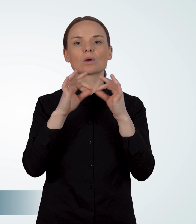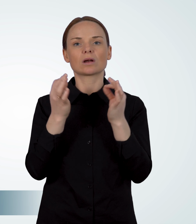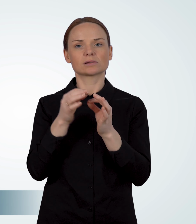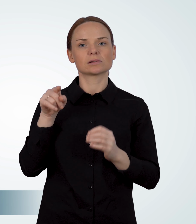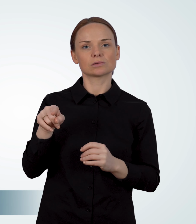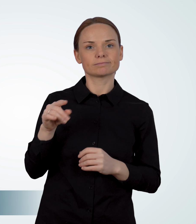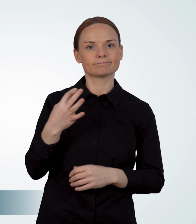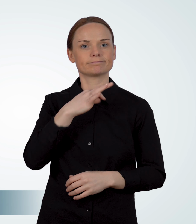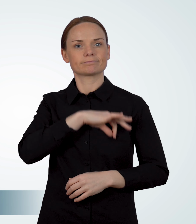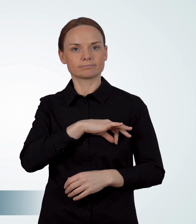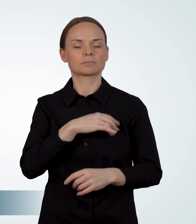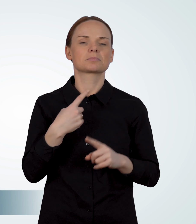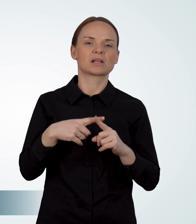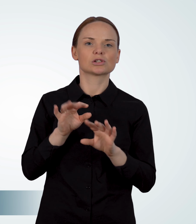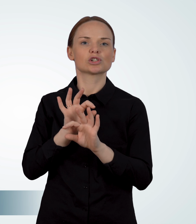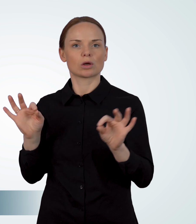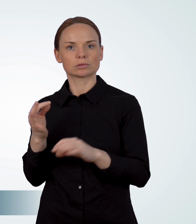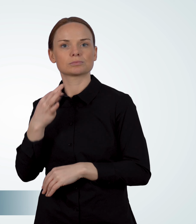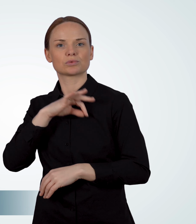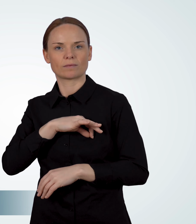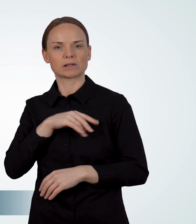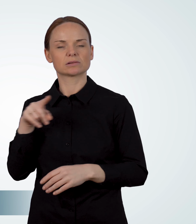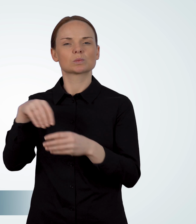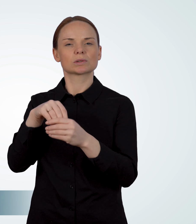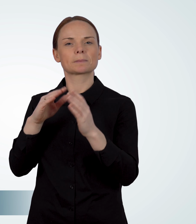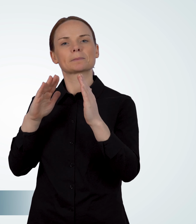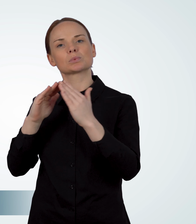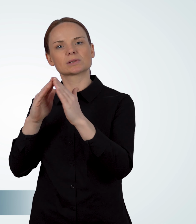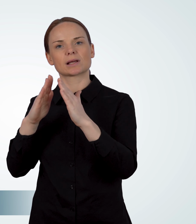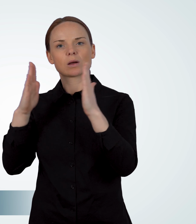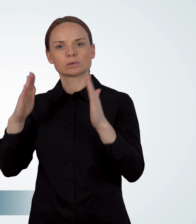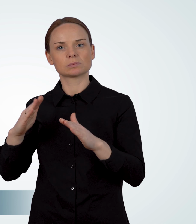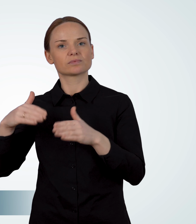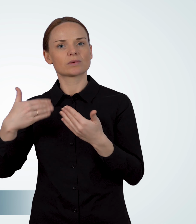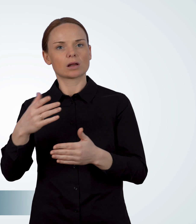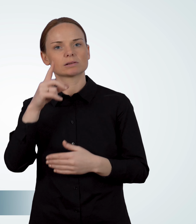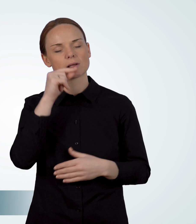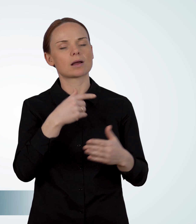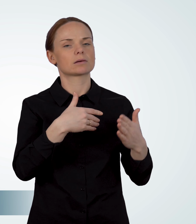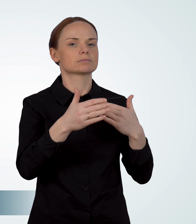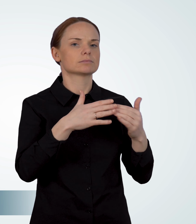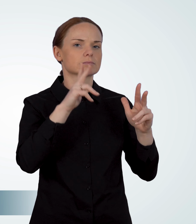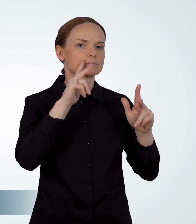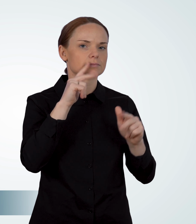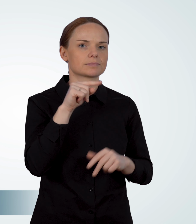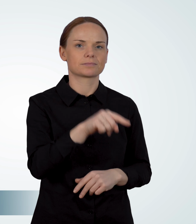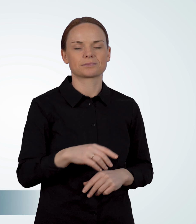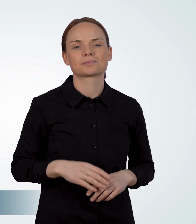and can be managed by for-profit or non-profit organisations, including community housing providers.